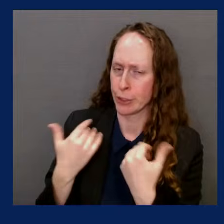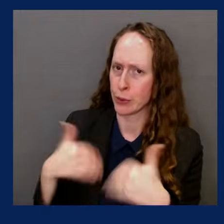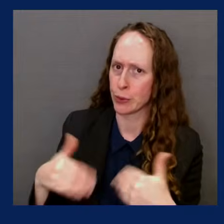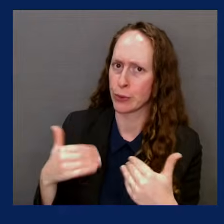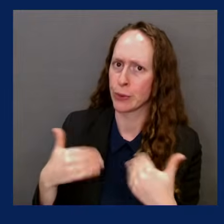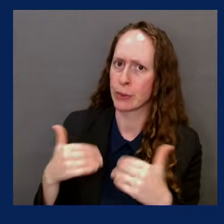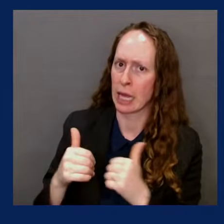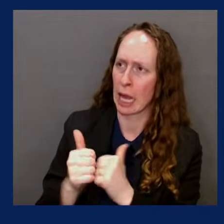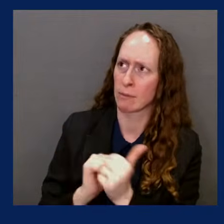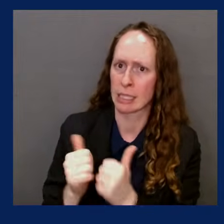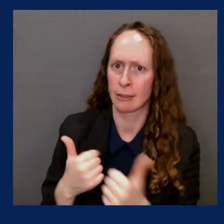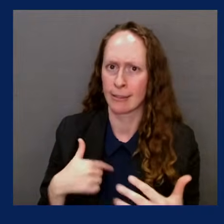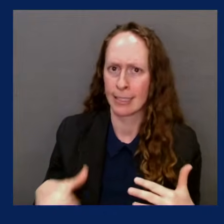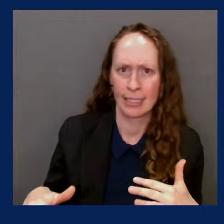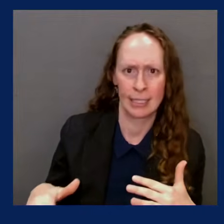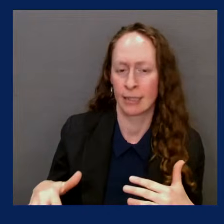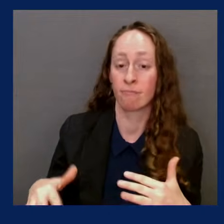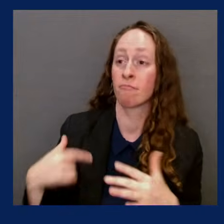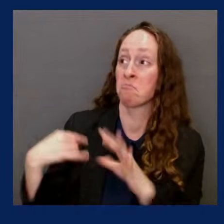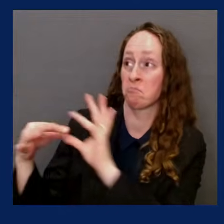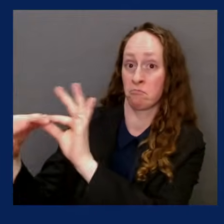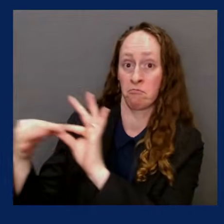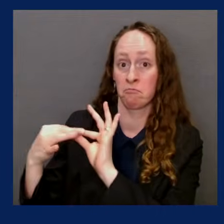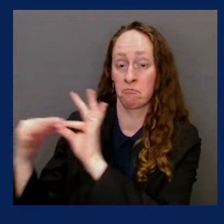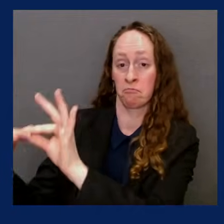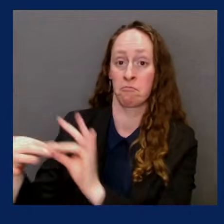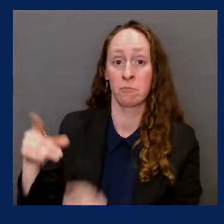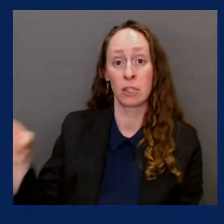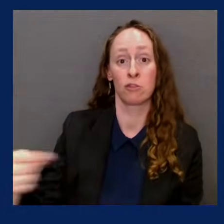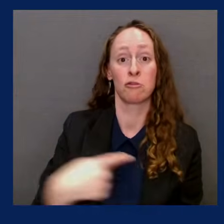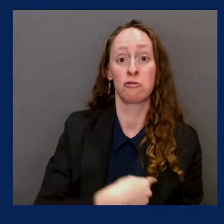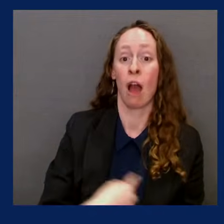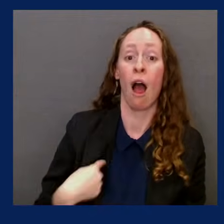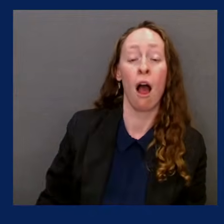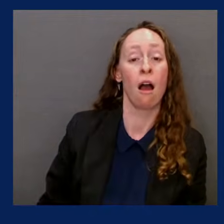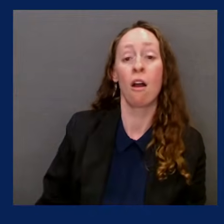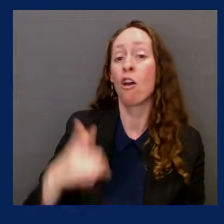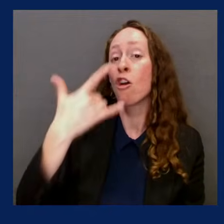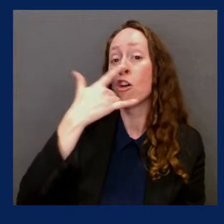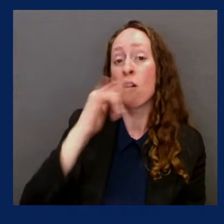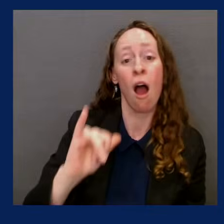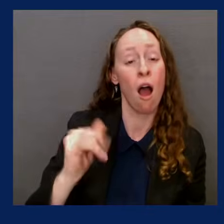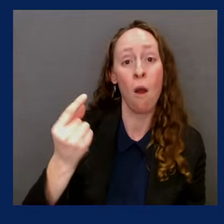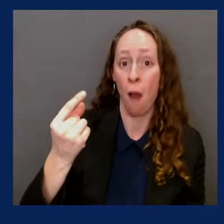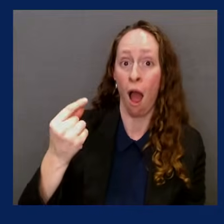is to cooperate where we can, disagree where we must, but engage in our national interest.